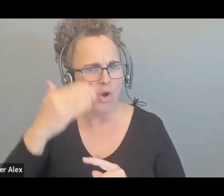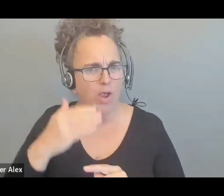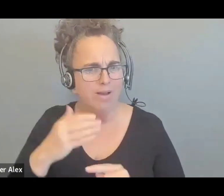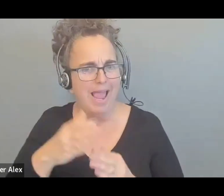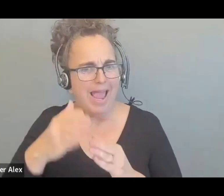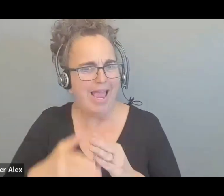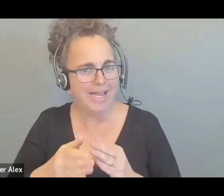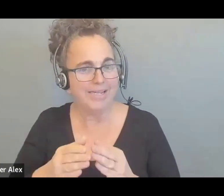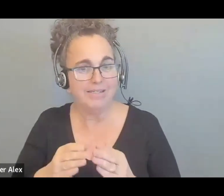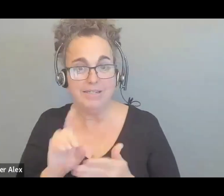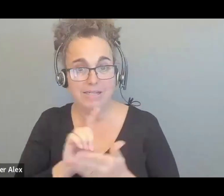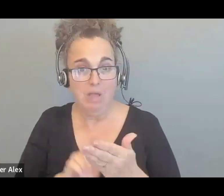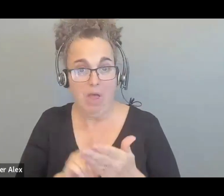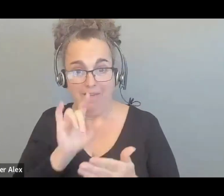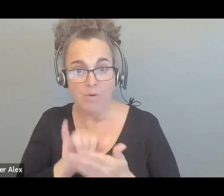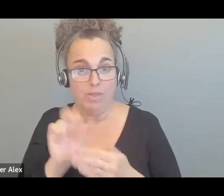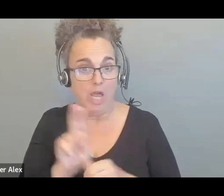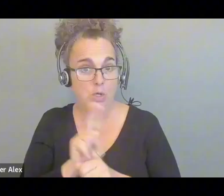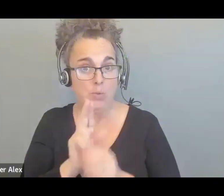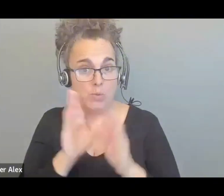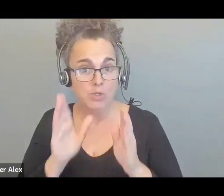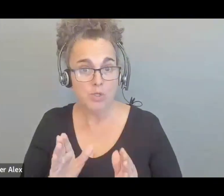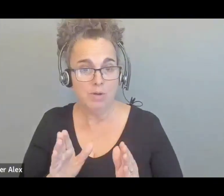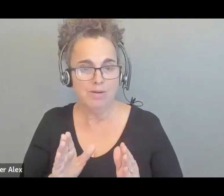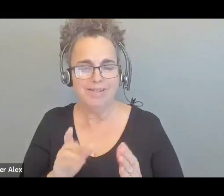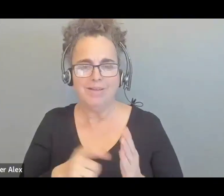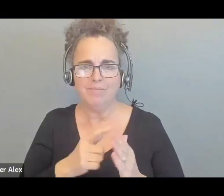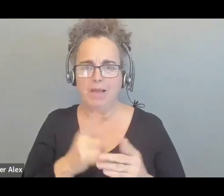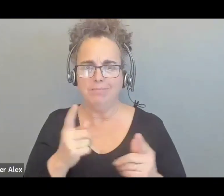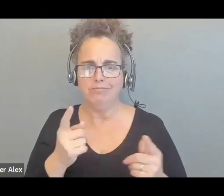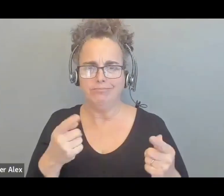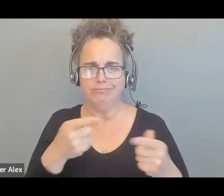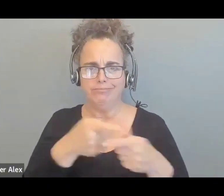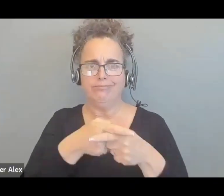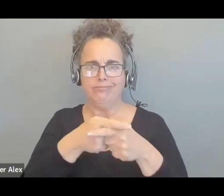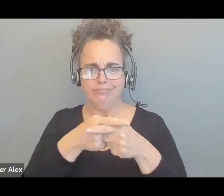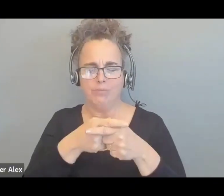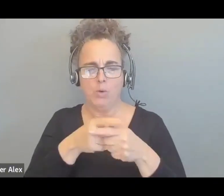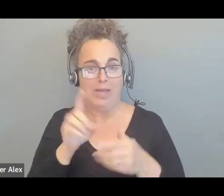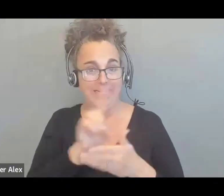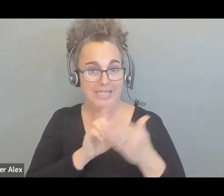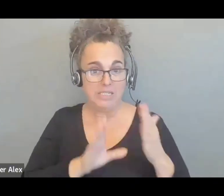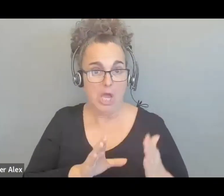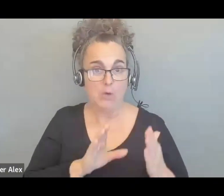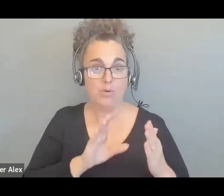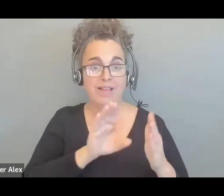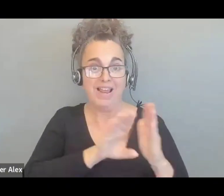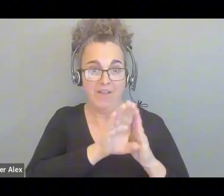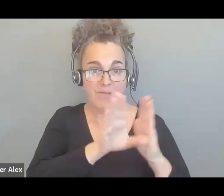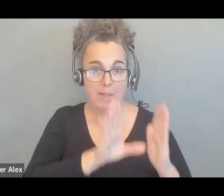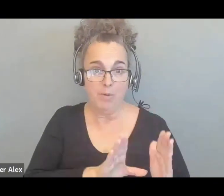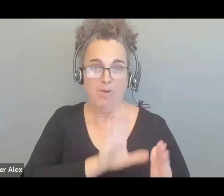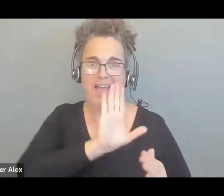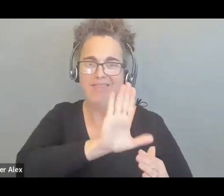There's usually a divergence between what the designer's and developers' intention was